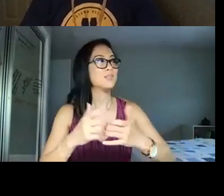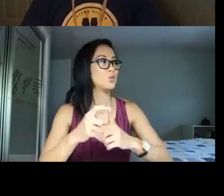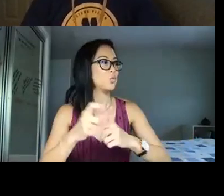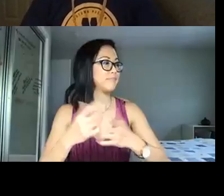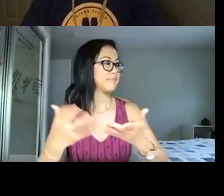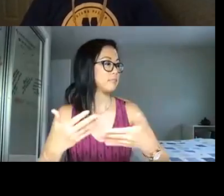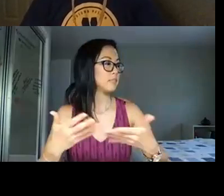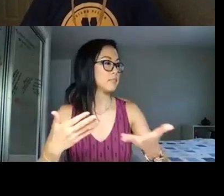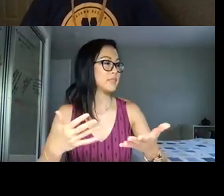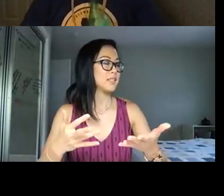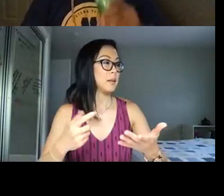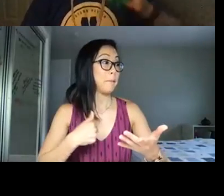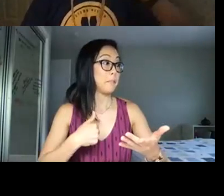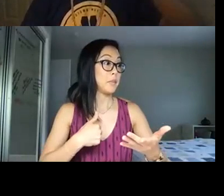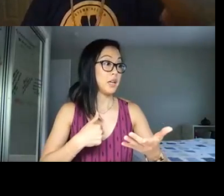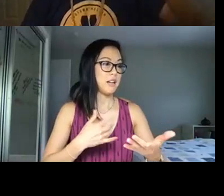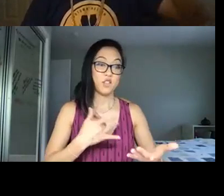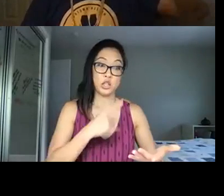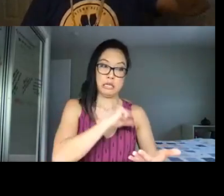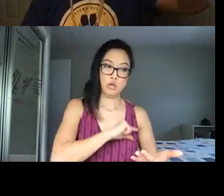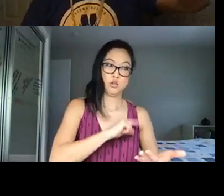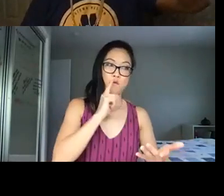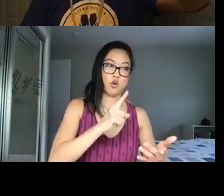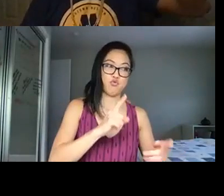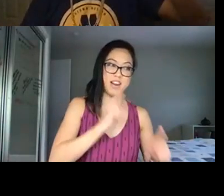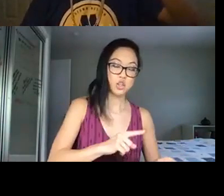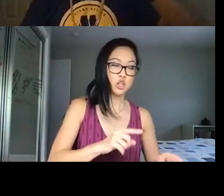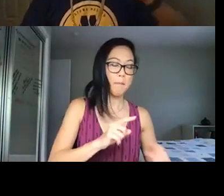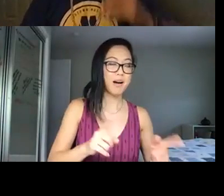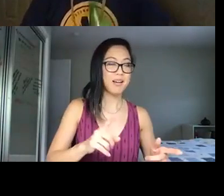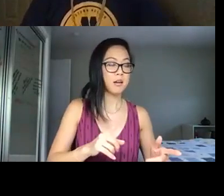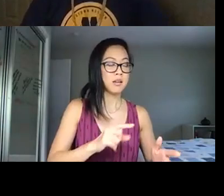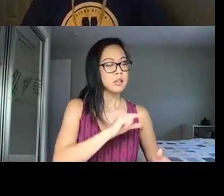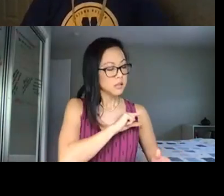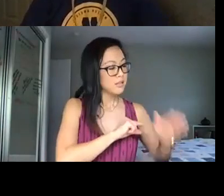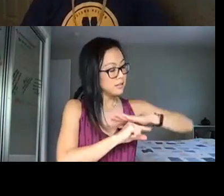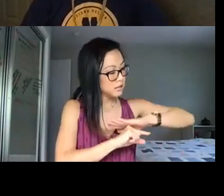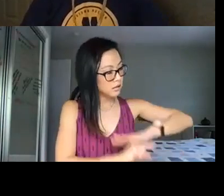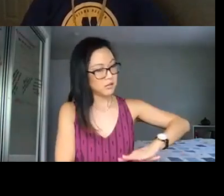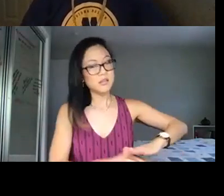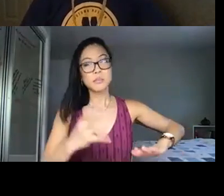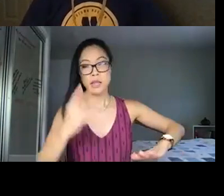being reactionary versus just doing it. Because it's not about me. What can I do, what is the first step, what is the